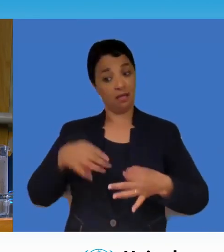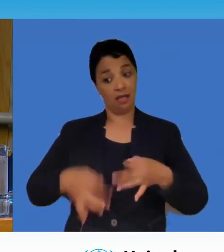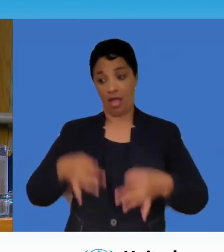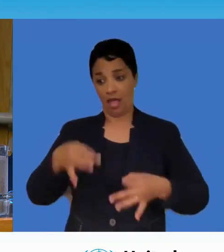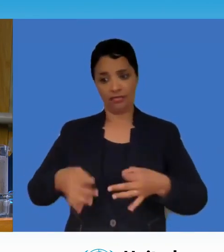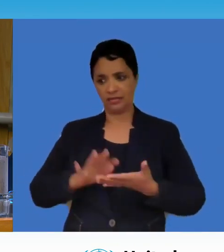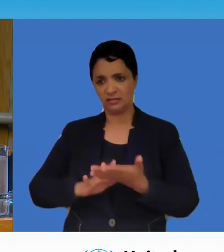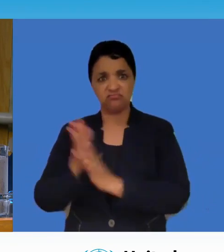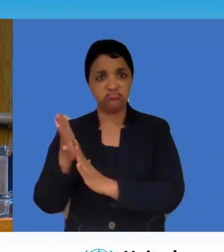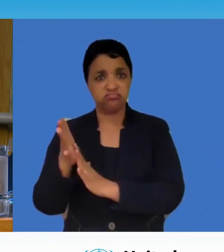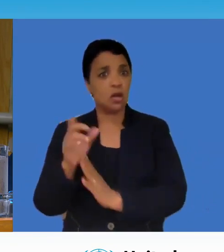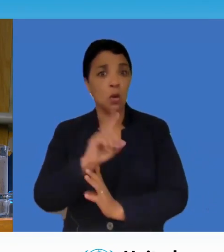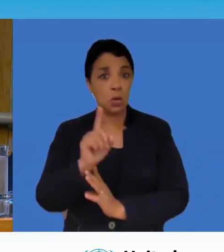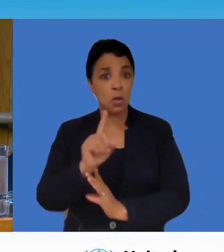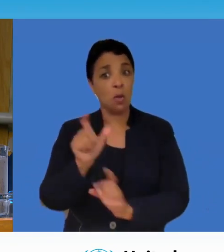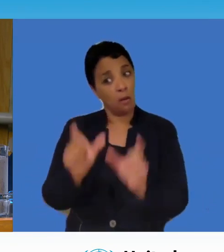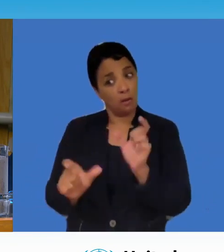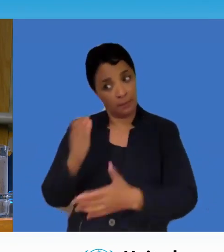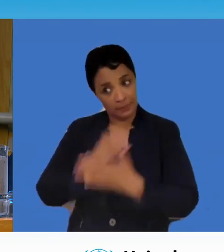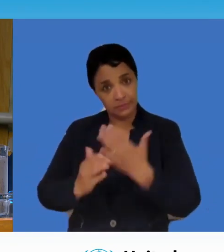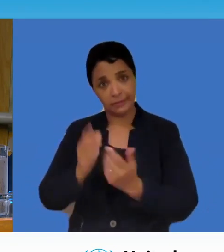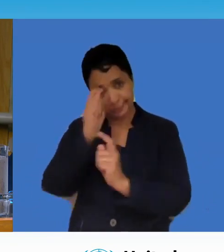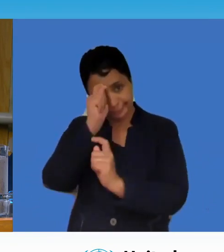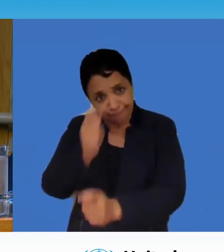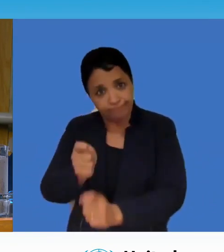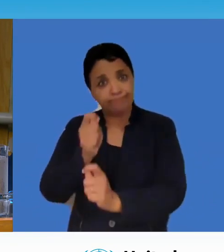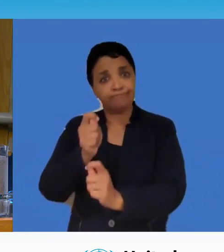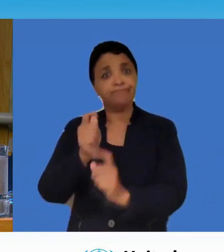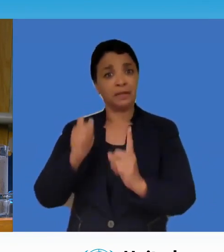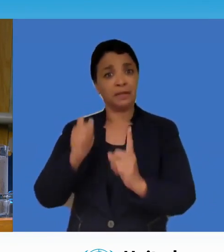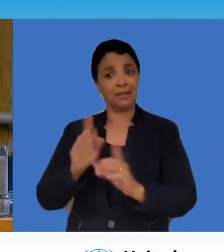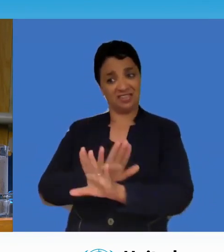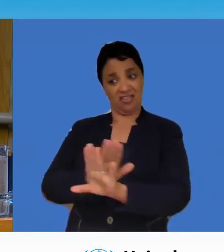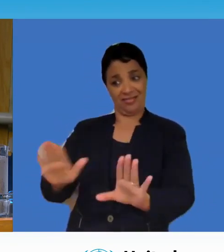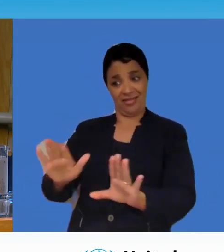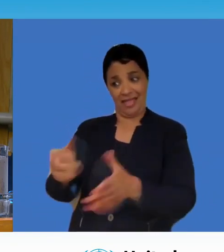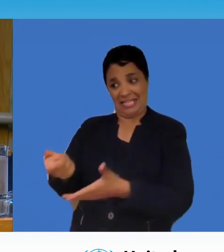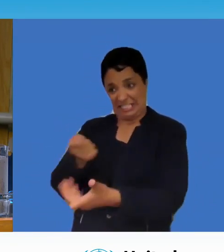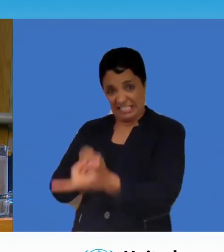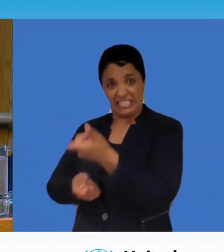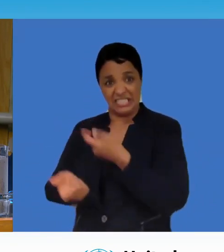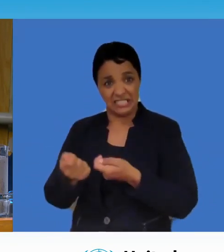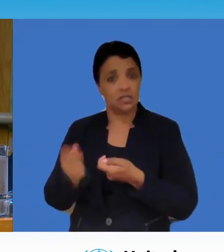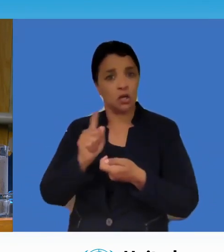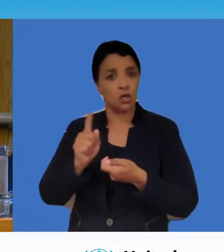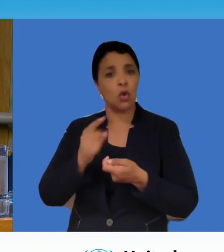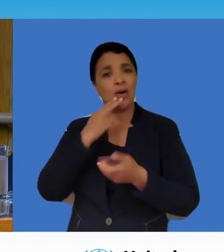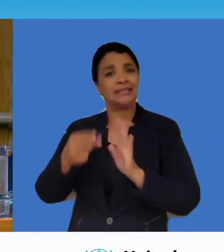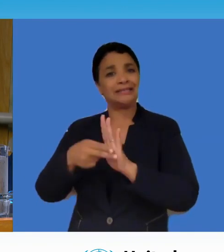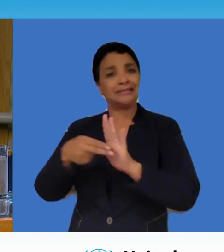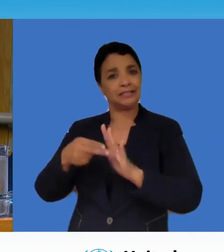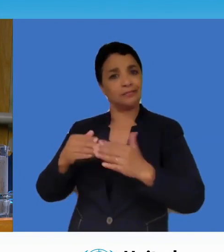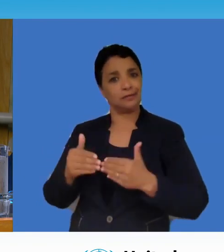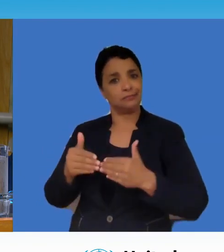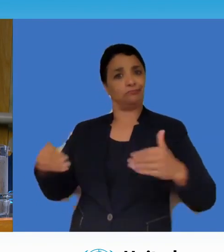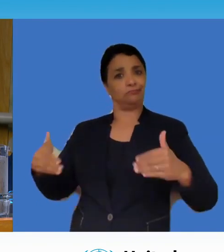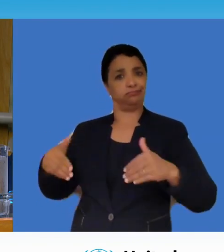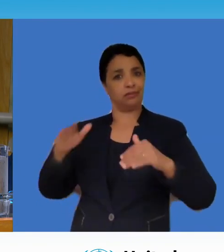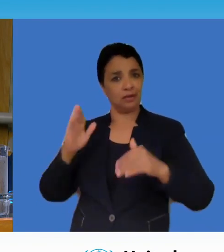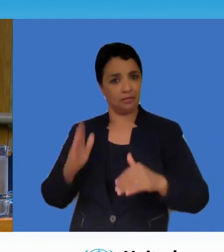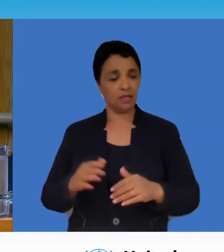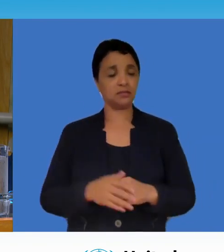so that it does not do form to the rights of privacy um and and increase stigma uh further